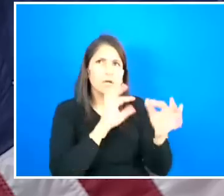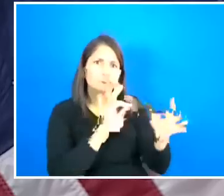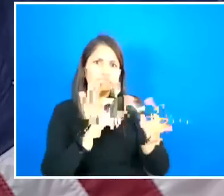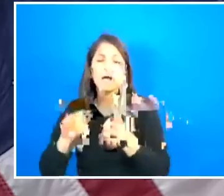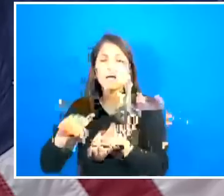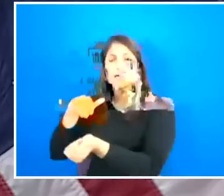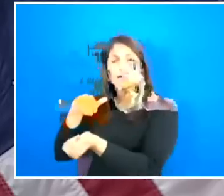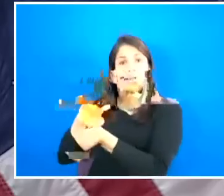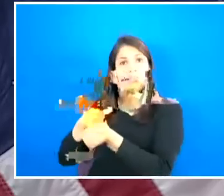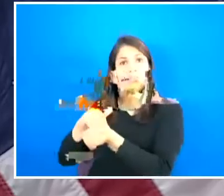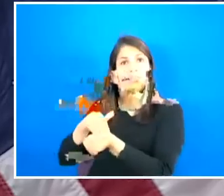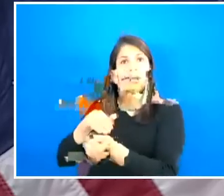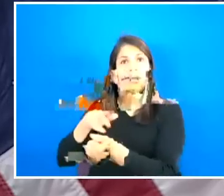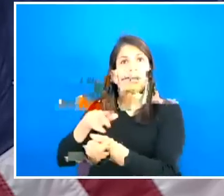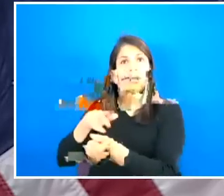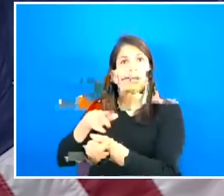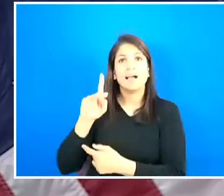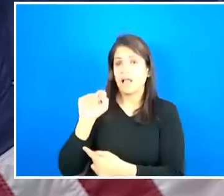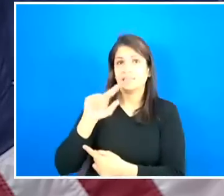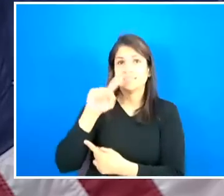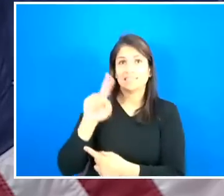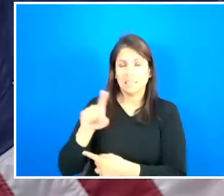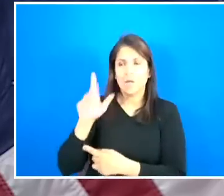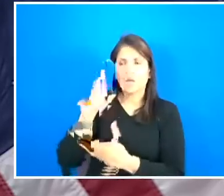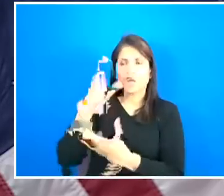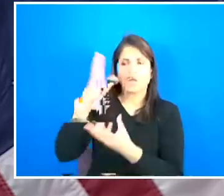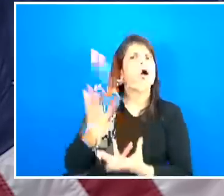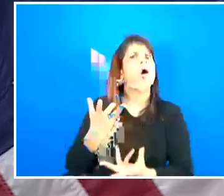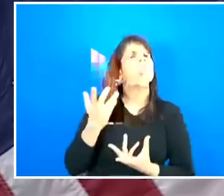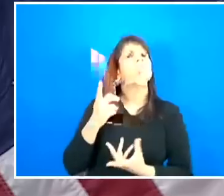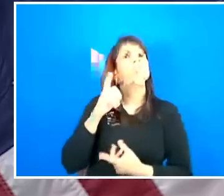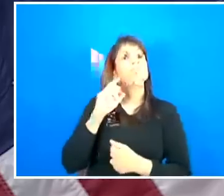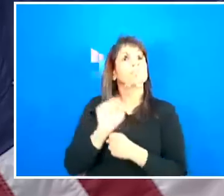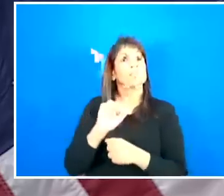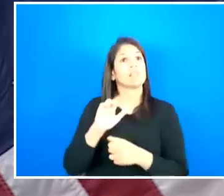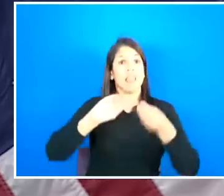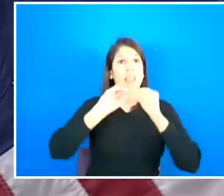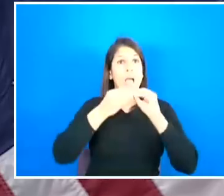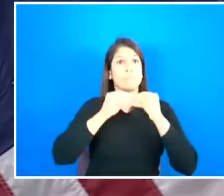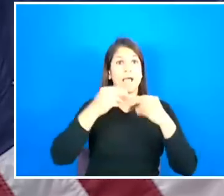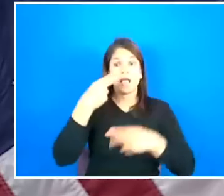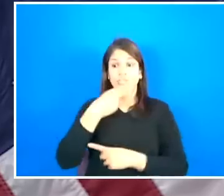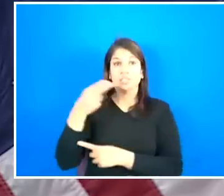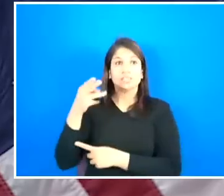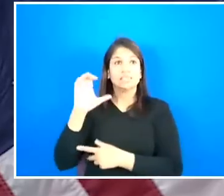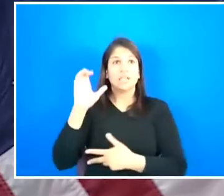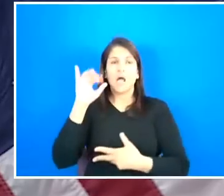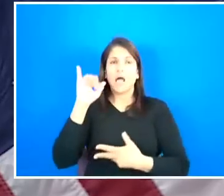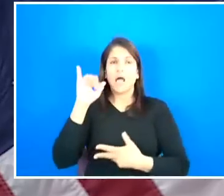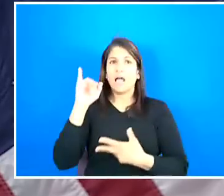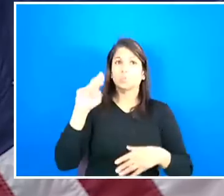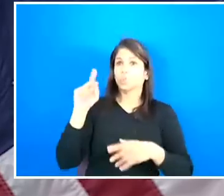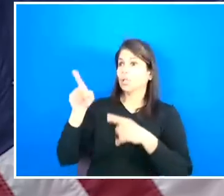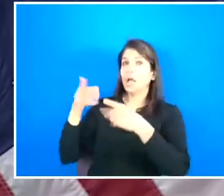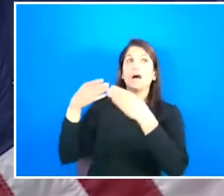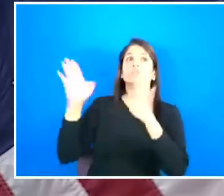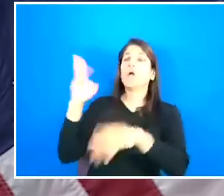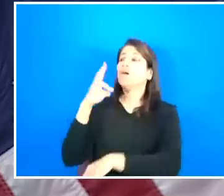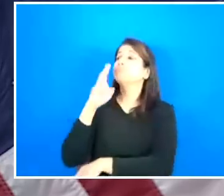OVER THE PAST FEW MONSTHW E'VE SEEN HIGH LEVELS OF CONSISTENCY BETWEEN THE HEALTH AND HOSPITALS THAN WHATWE ' SVEEENGI